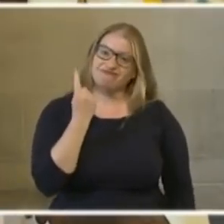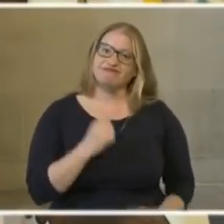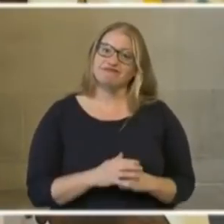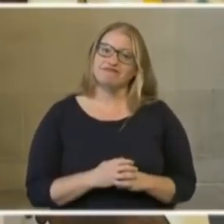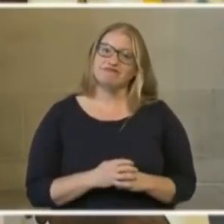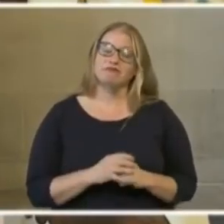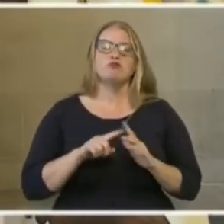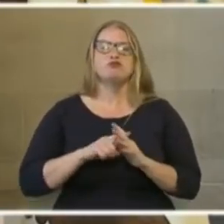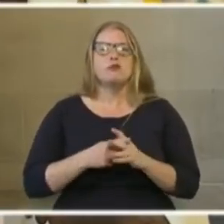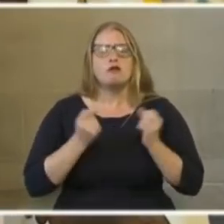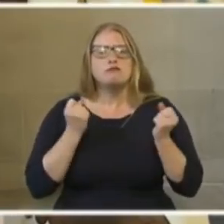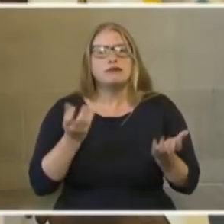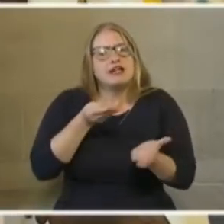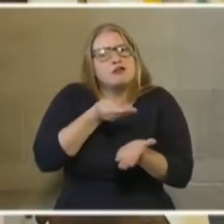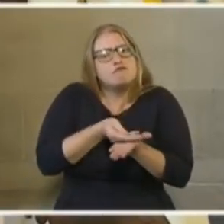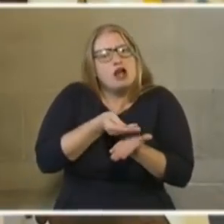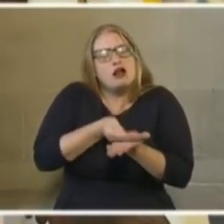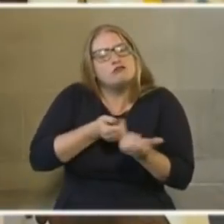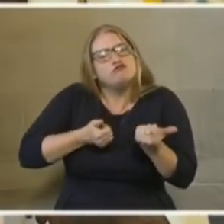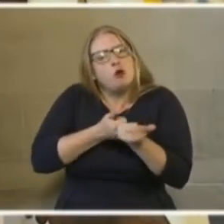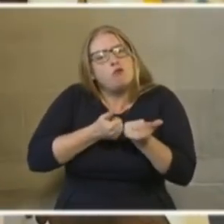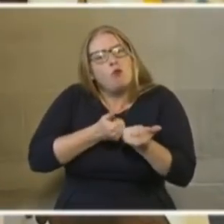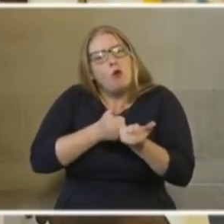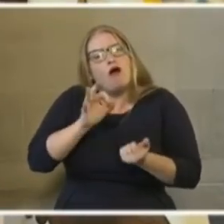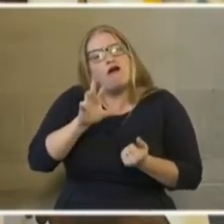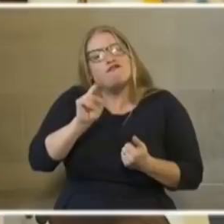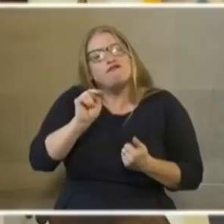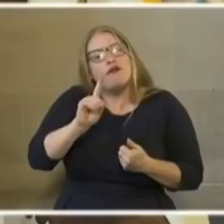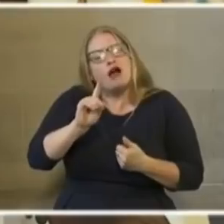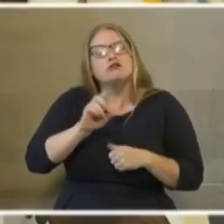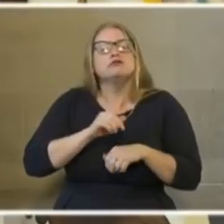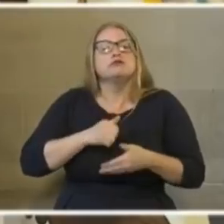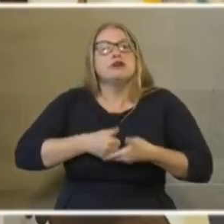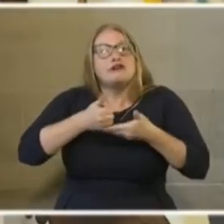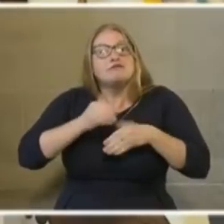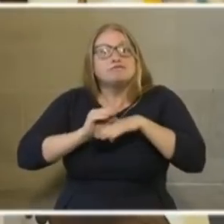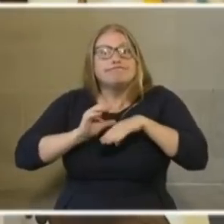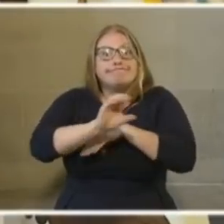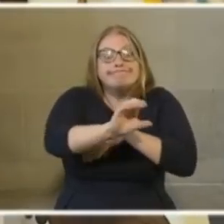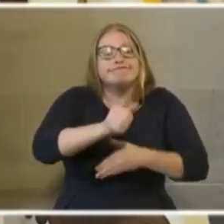SAN FRANCISCO WHO HAVE ALREADY BEEN STRUGGLING CONTINUED TO